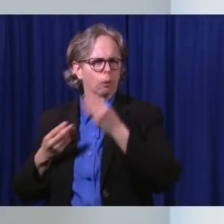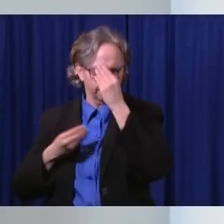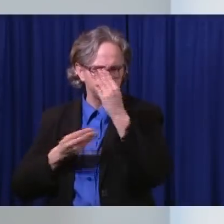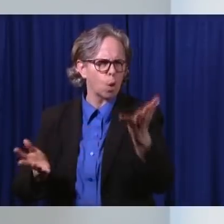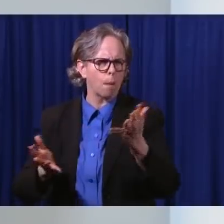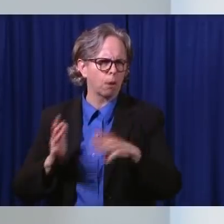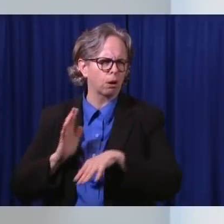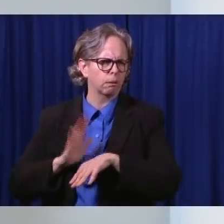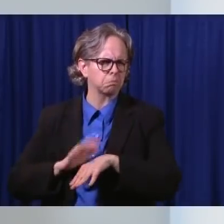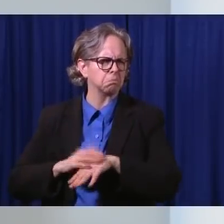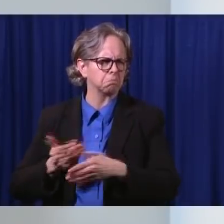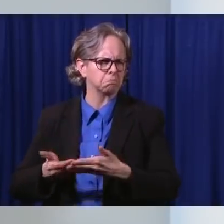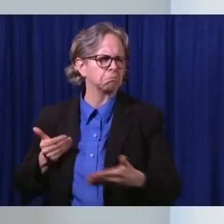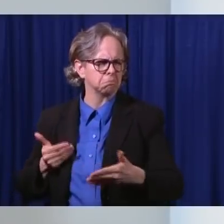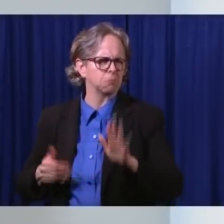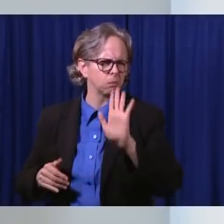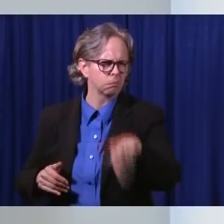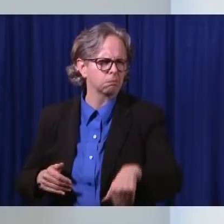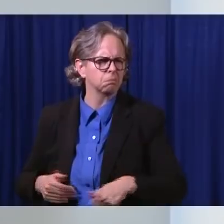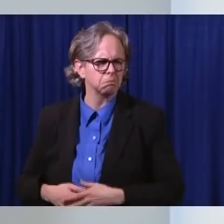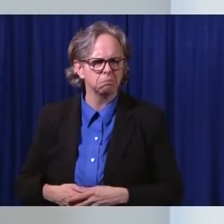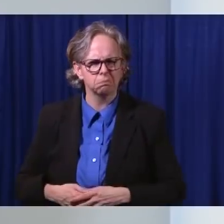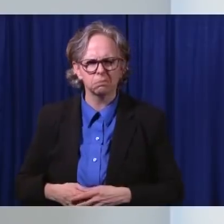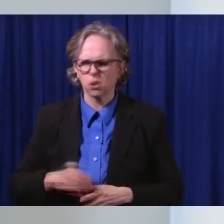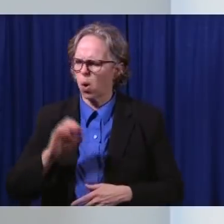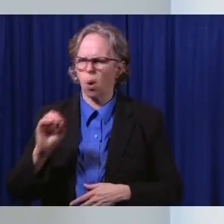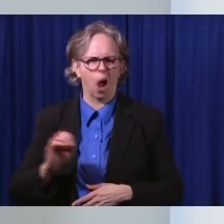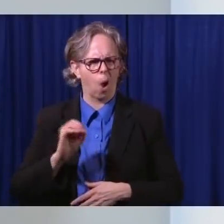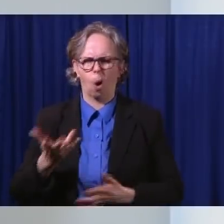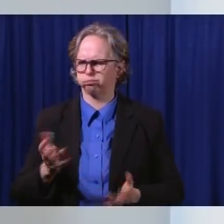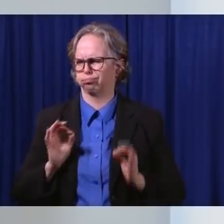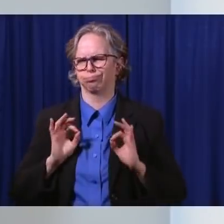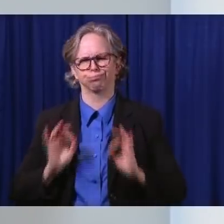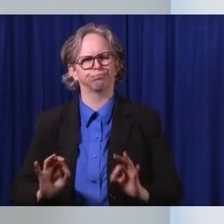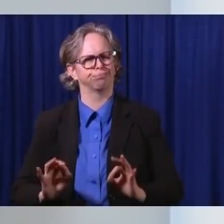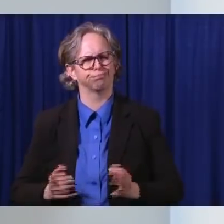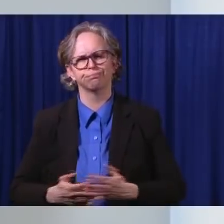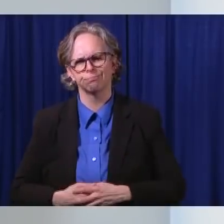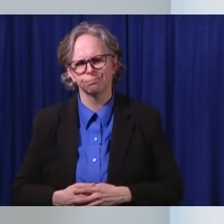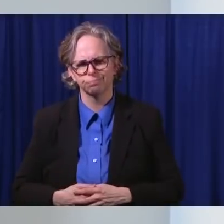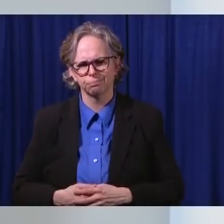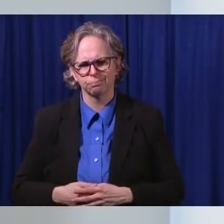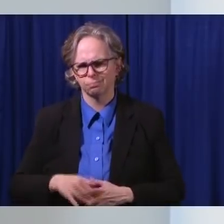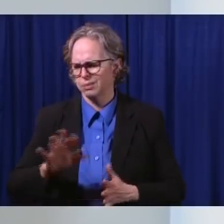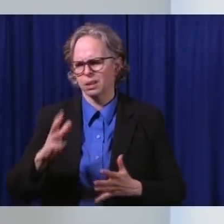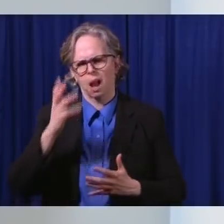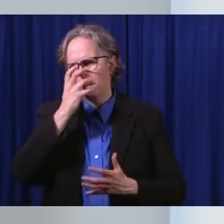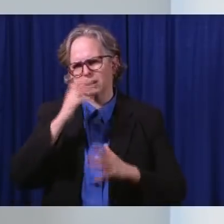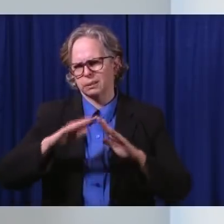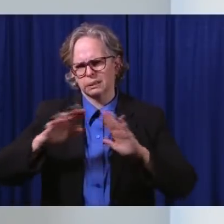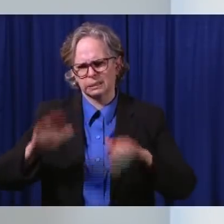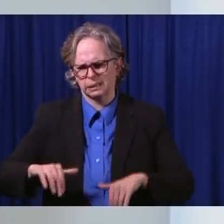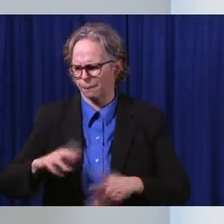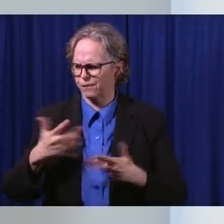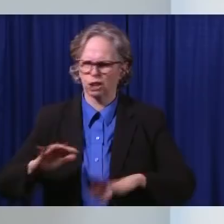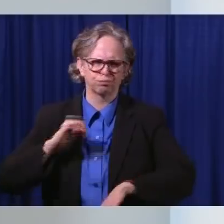MOST OF THAW THAT. WE DON'T WANT THE CHANGE LAST MINUTE BUT FOR THEM TO BE DONE IN TIME.